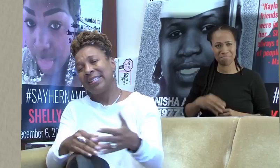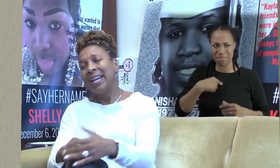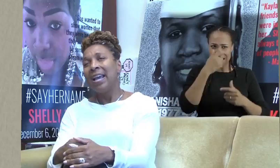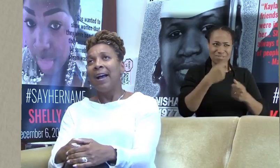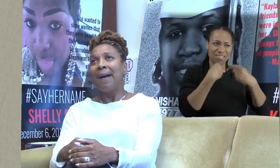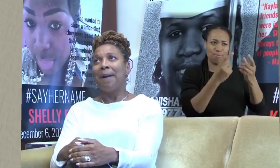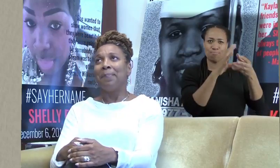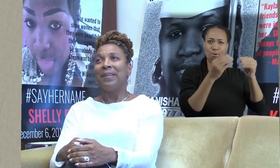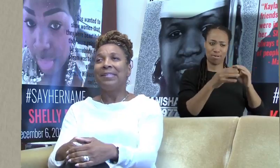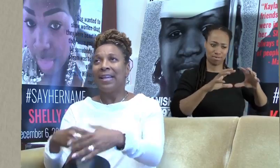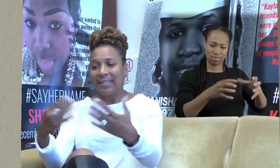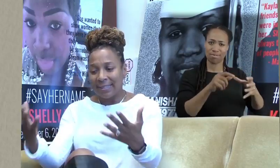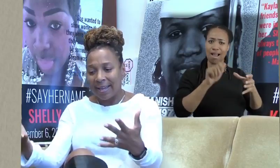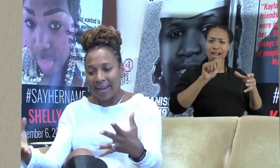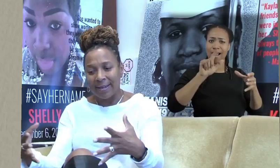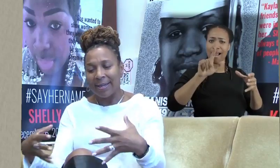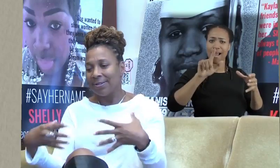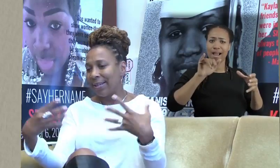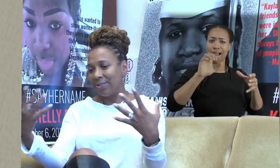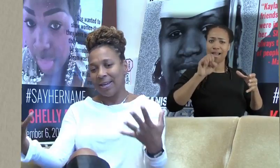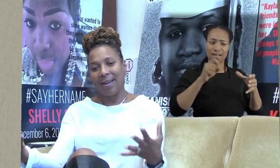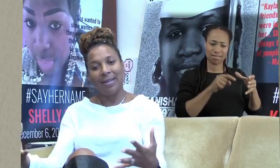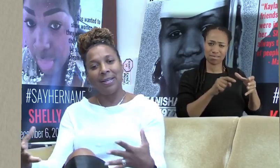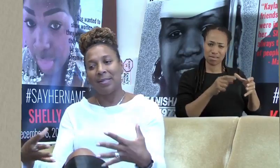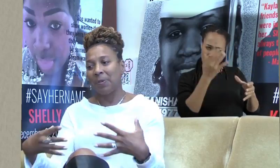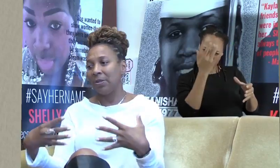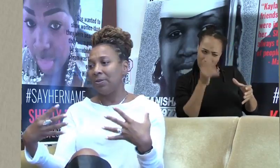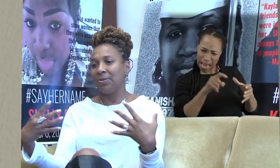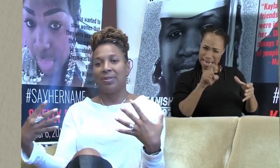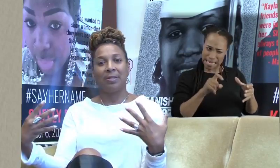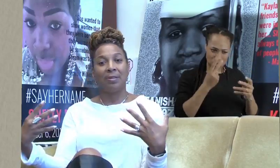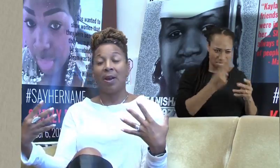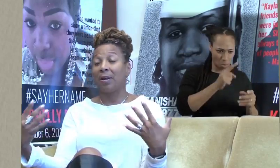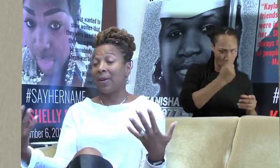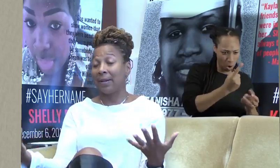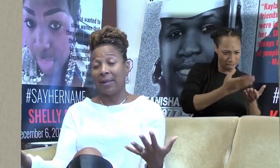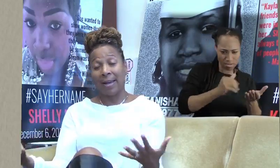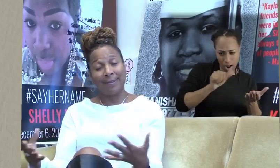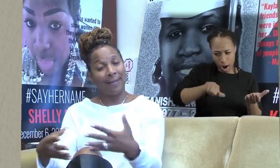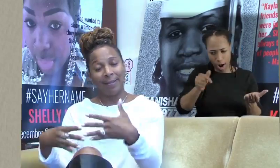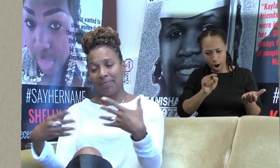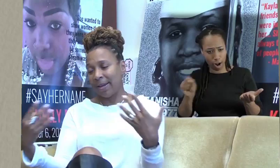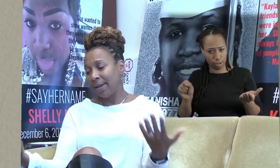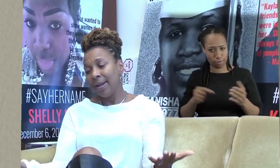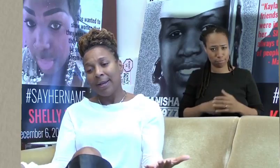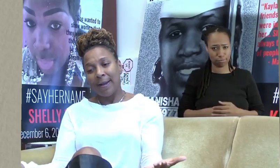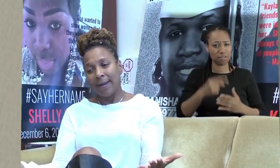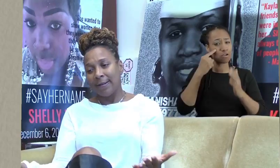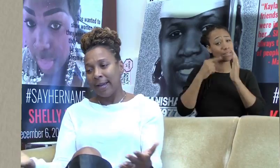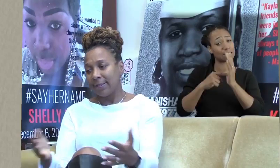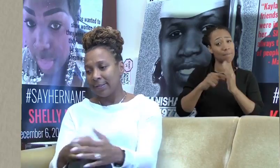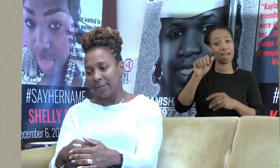I was also interested in telling a story to their allies about why they need to see this vulnerability as part of what they are committed to.